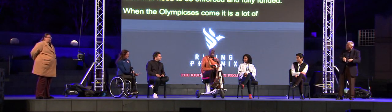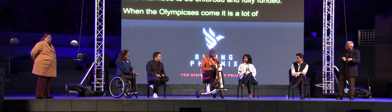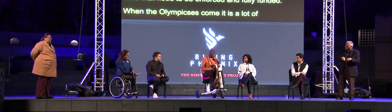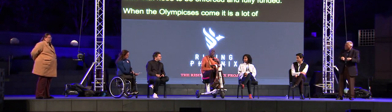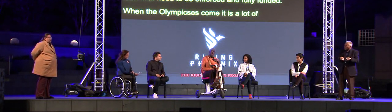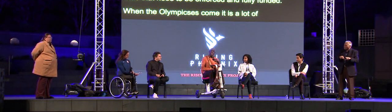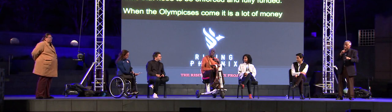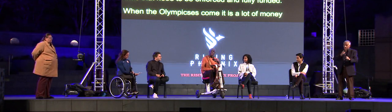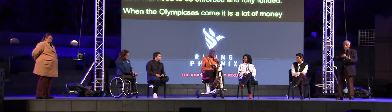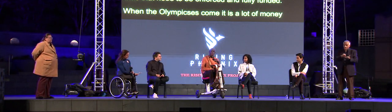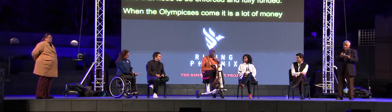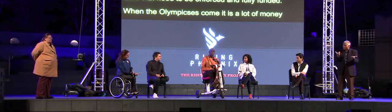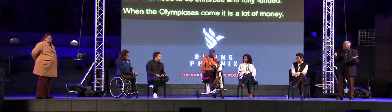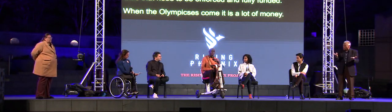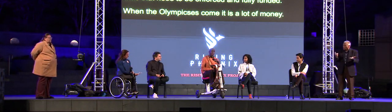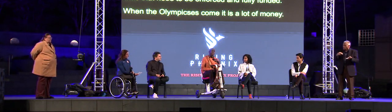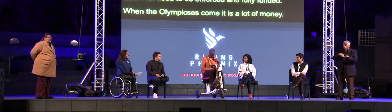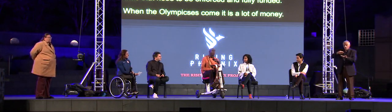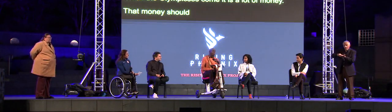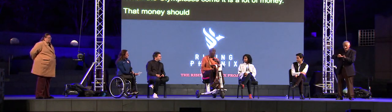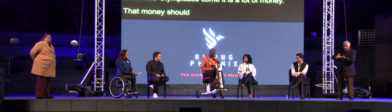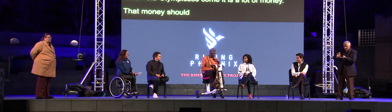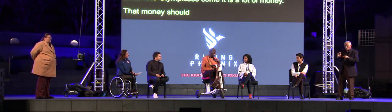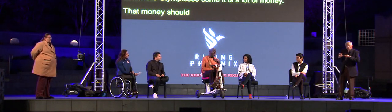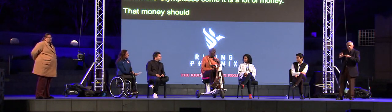and that money should go towards making